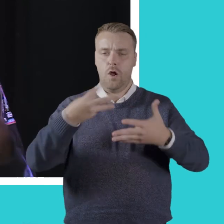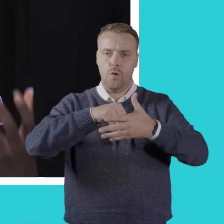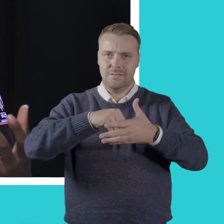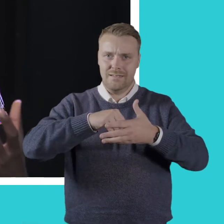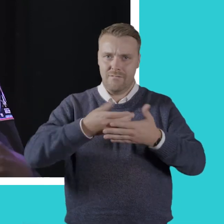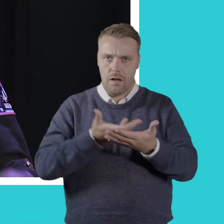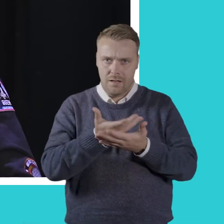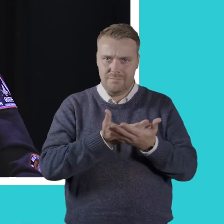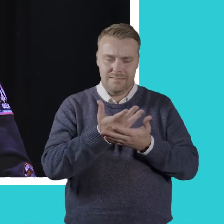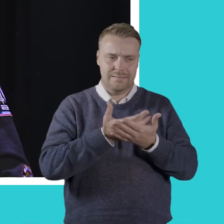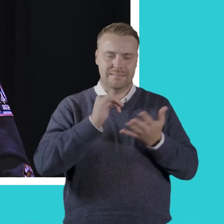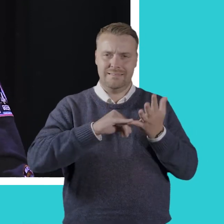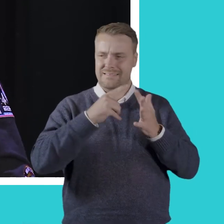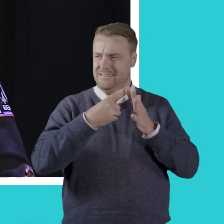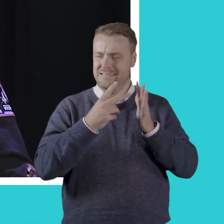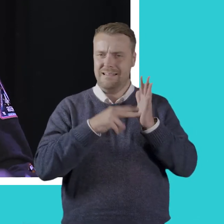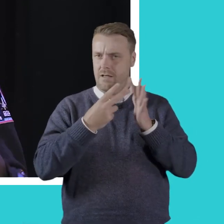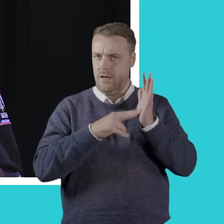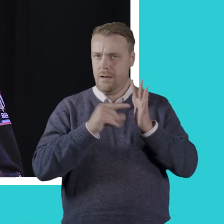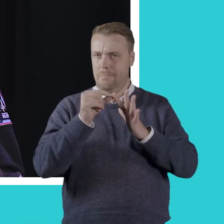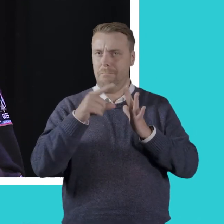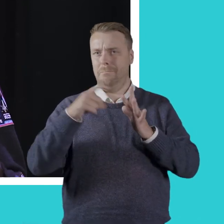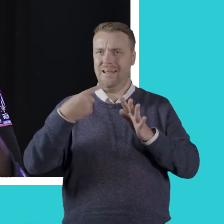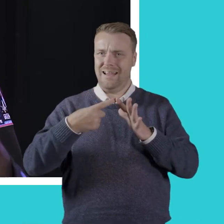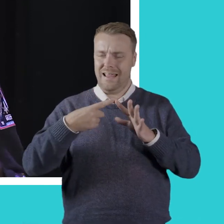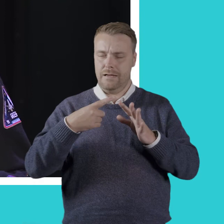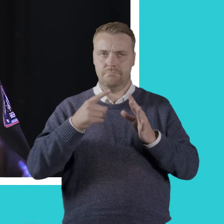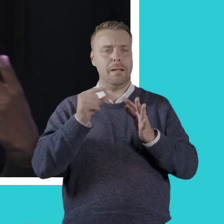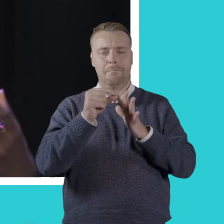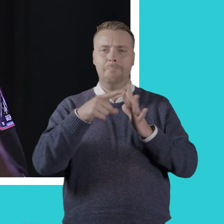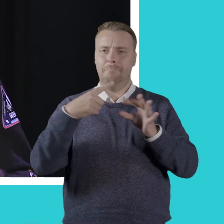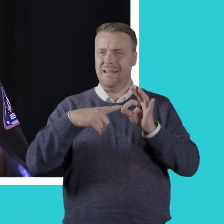Seven PK. Seven PK Tribe and he does quite a lot of work in areas with housing associations all